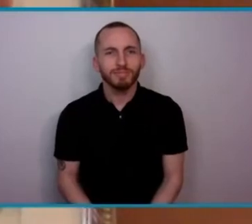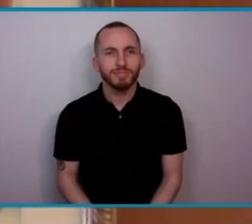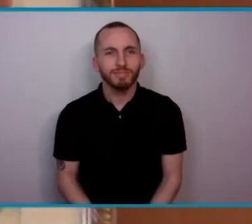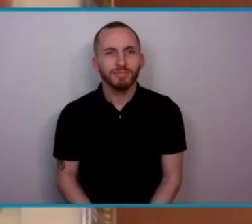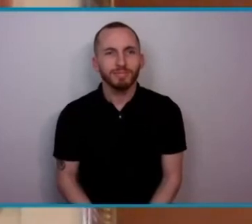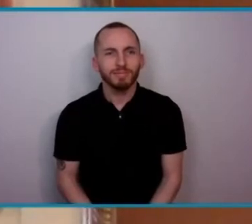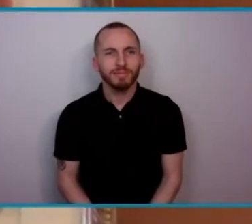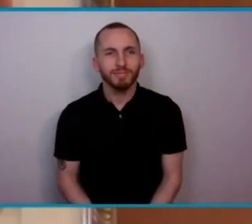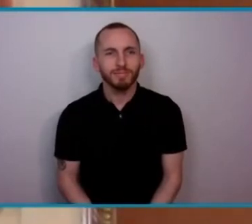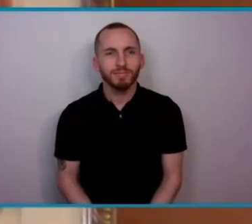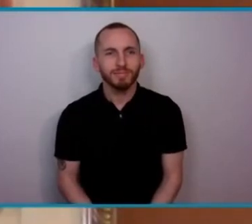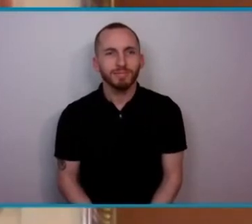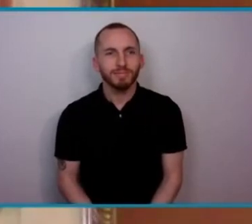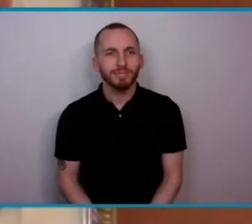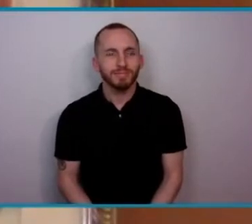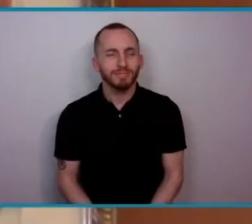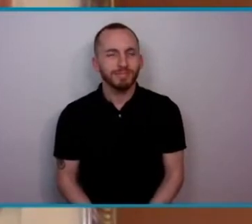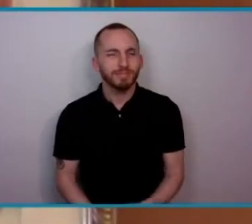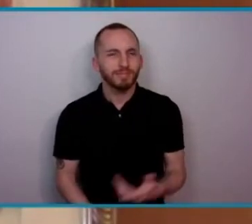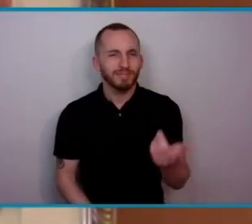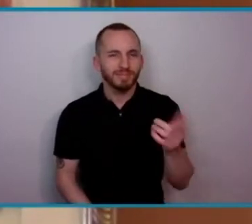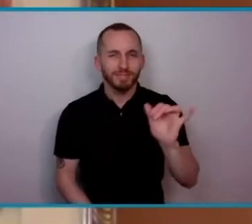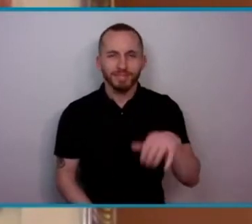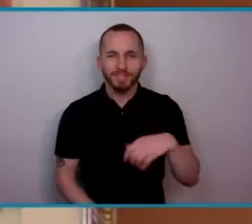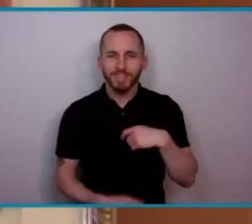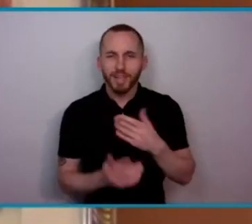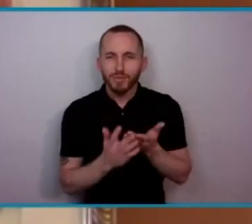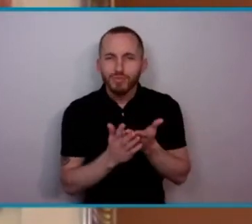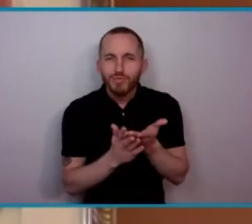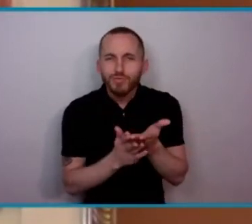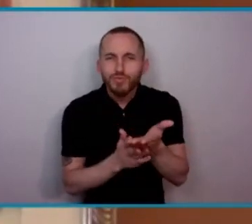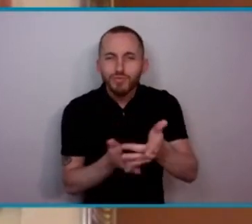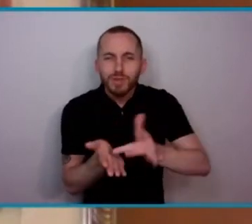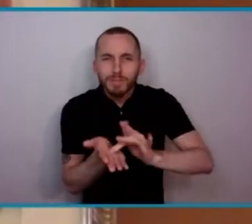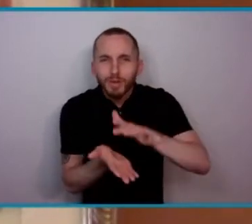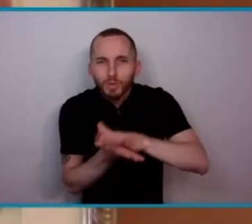of medical school and residency where there really wasn't time to do much else.